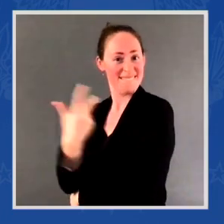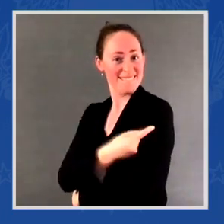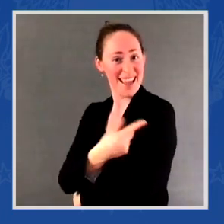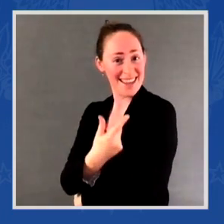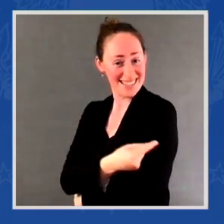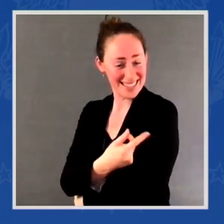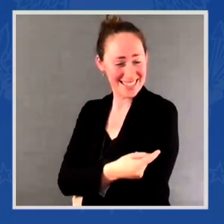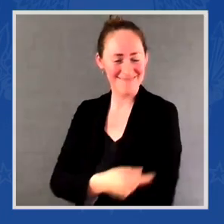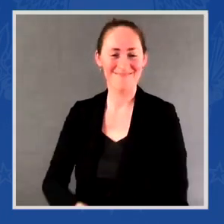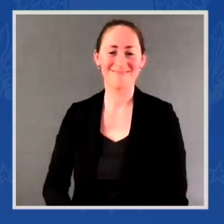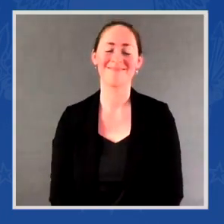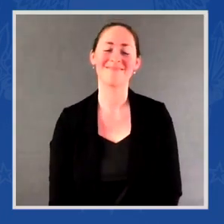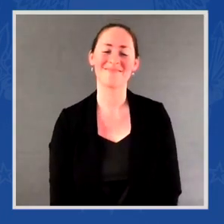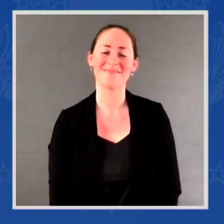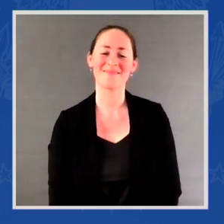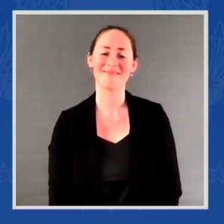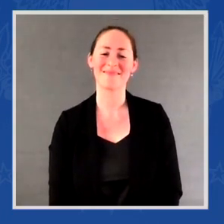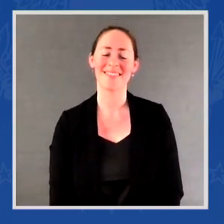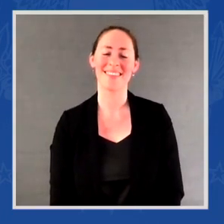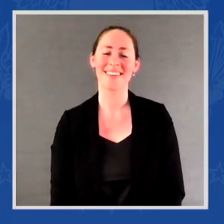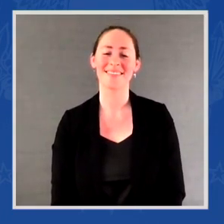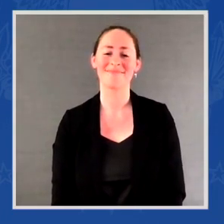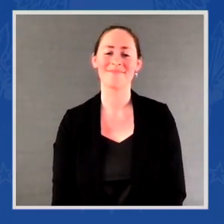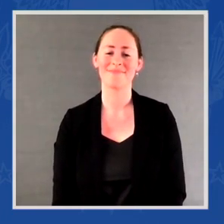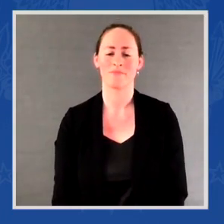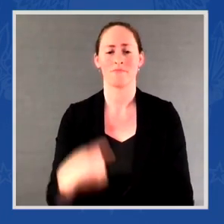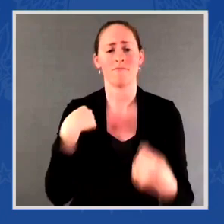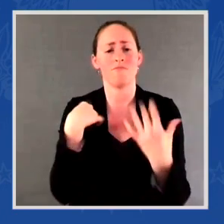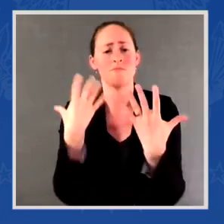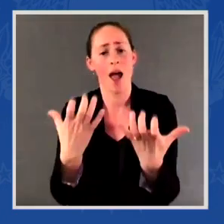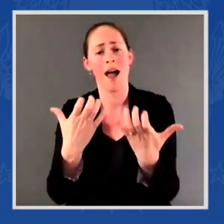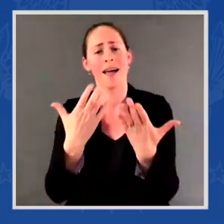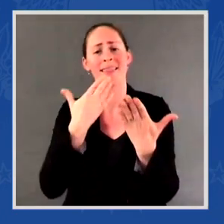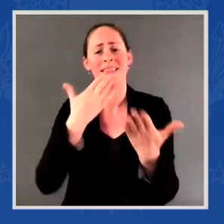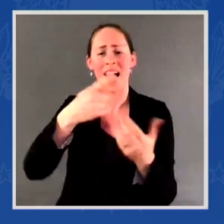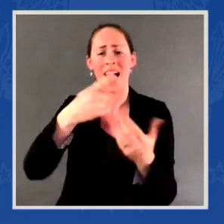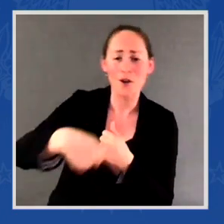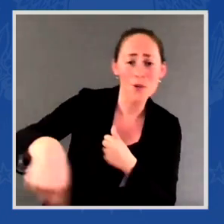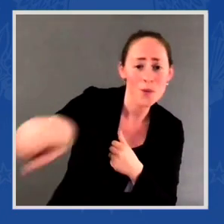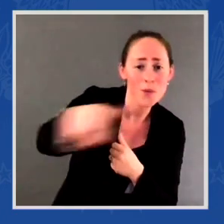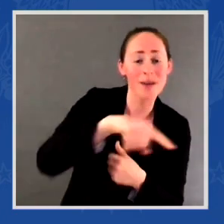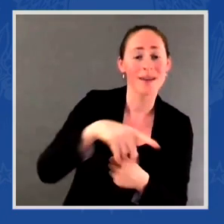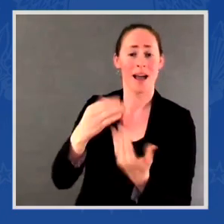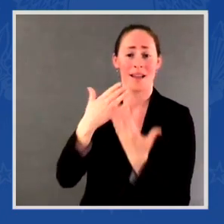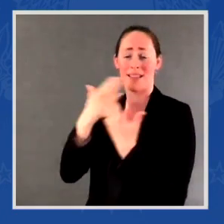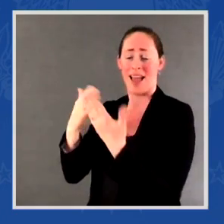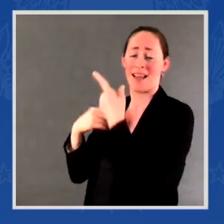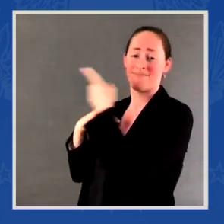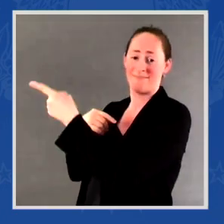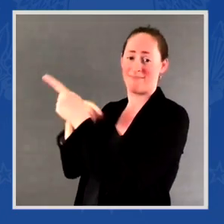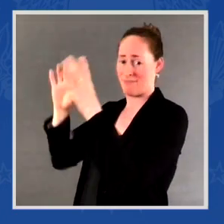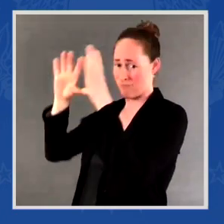And thank you to President Biden for setting the example